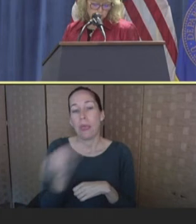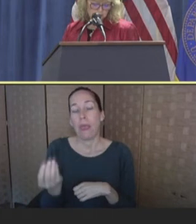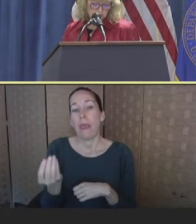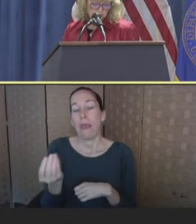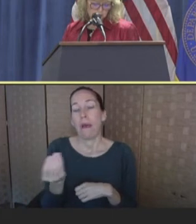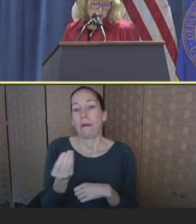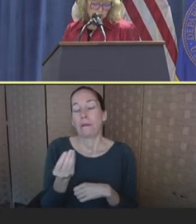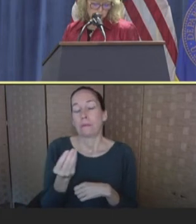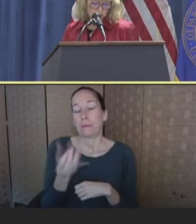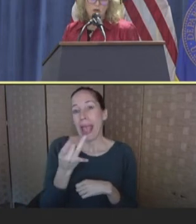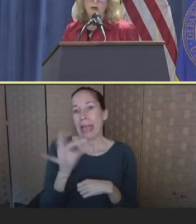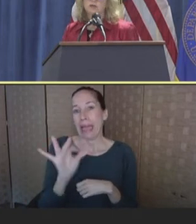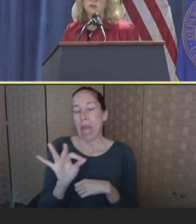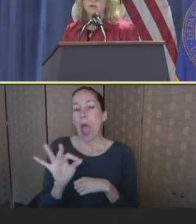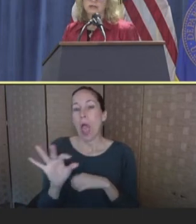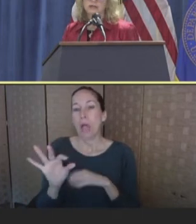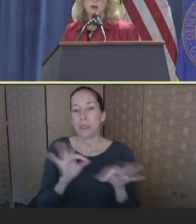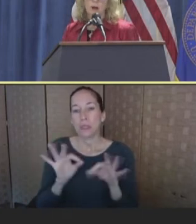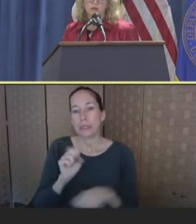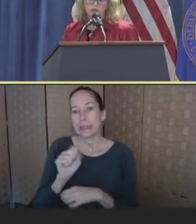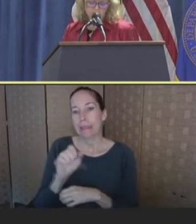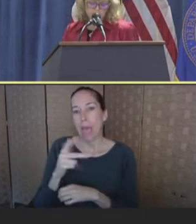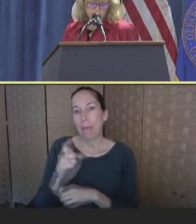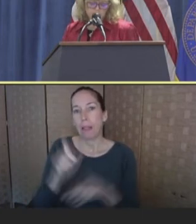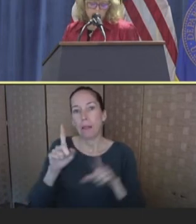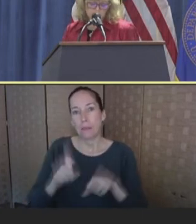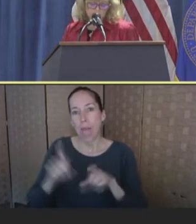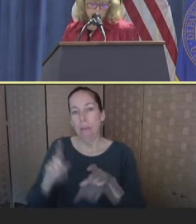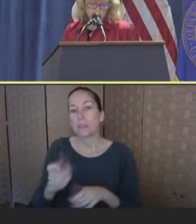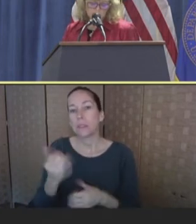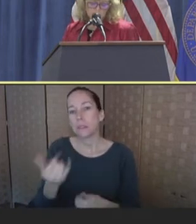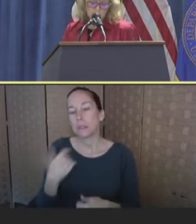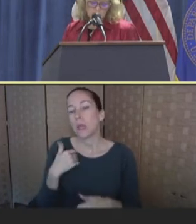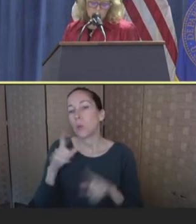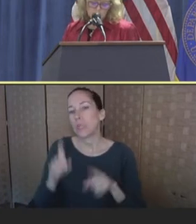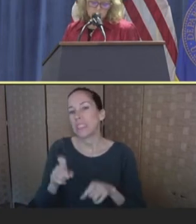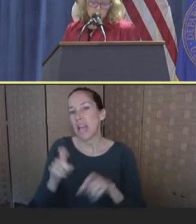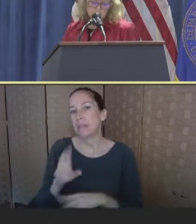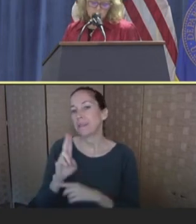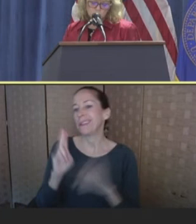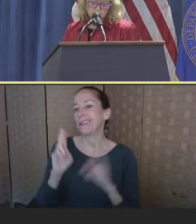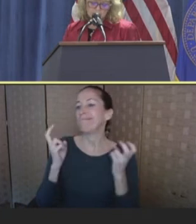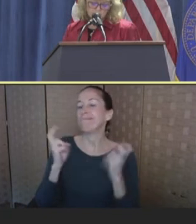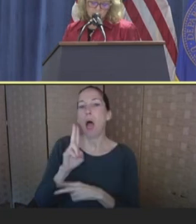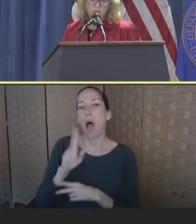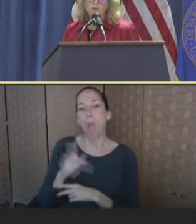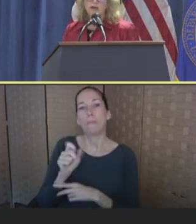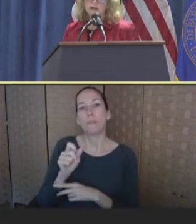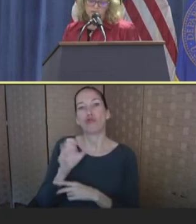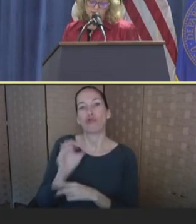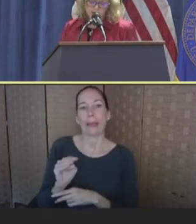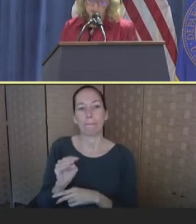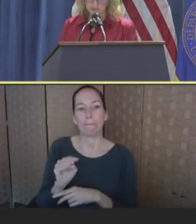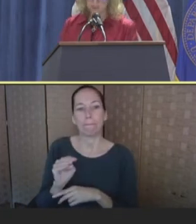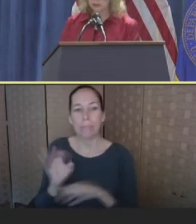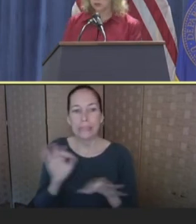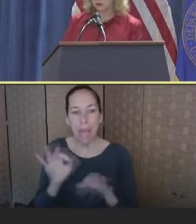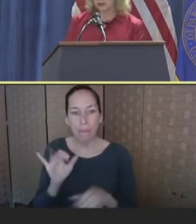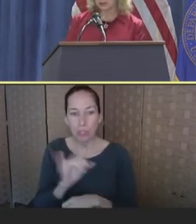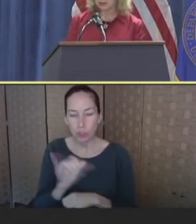We continue to test now upstream samples, as well. And wastewater samples from Rockland have genetically been linked to the United Kingdom